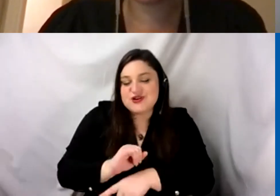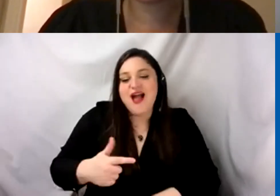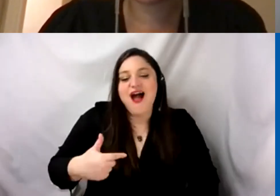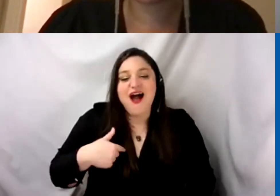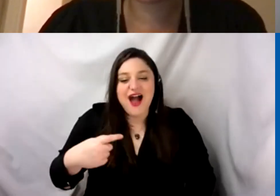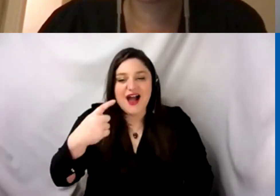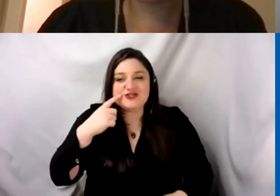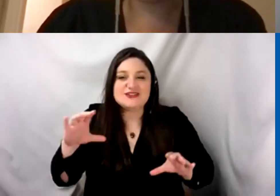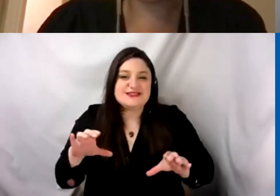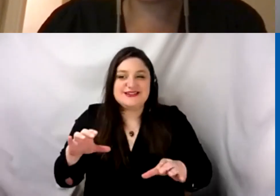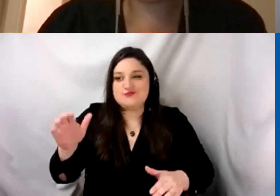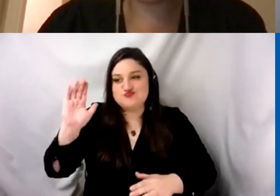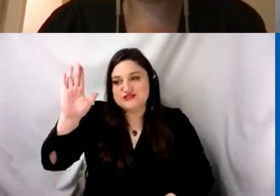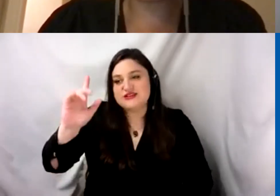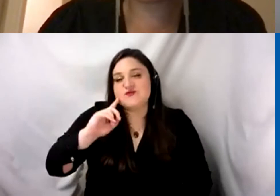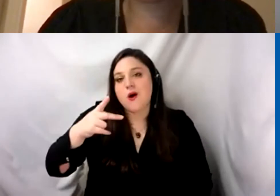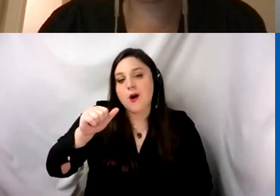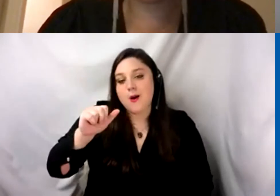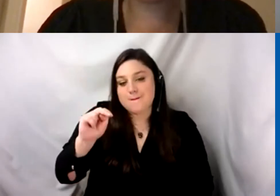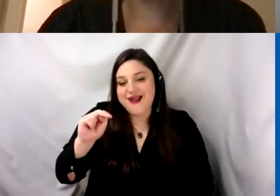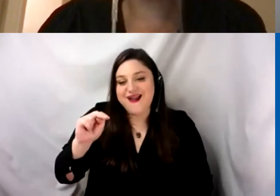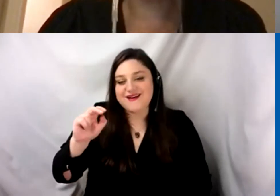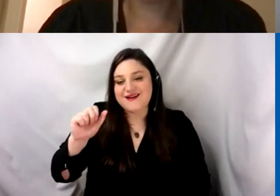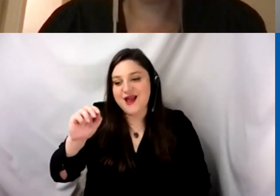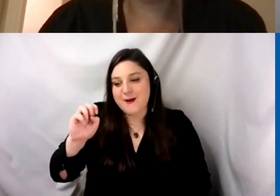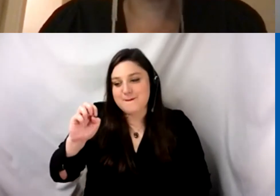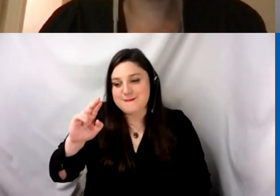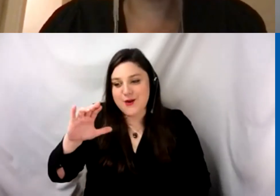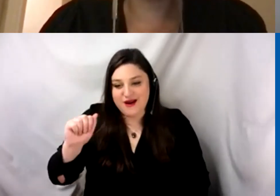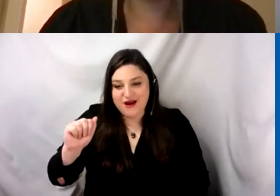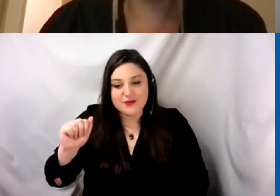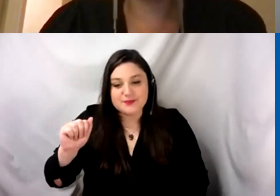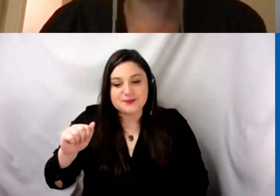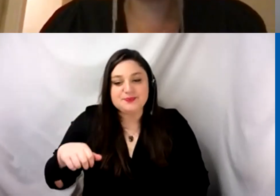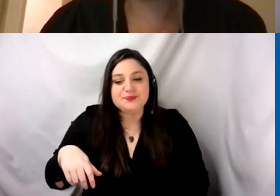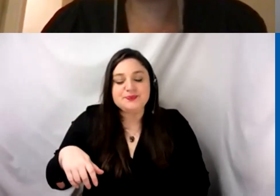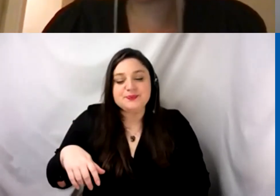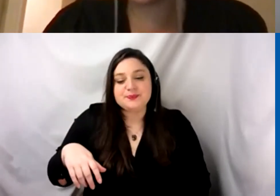the literary industry. And what of the things they are seeing in their market is --